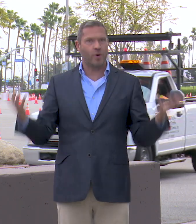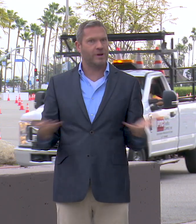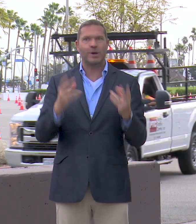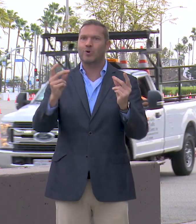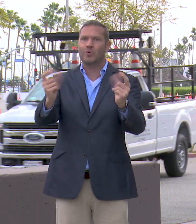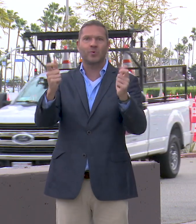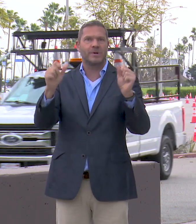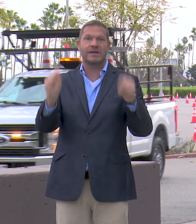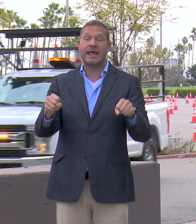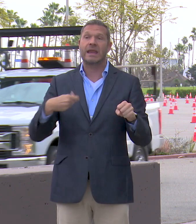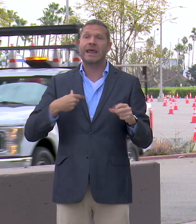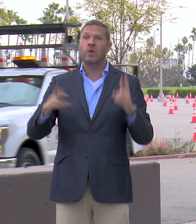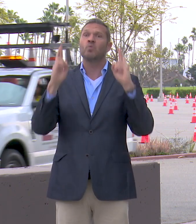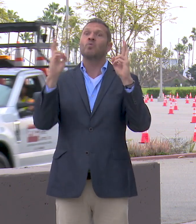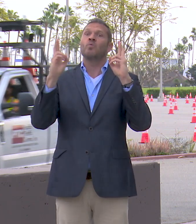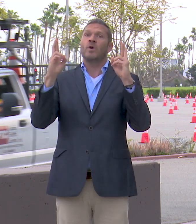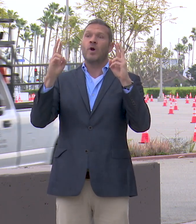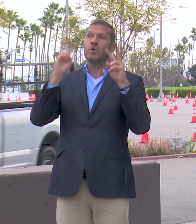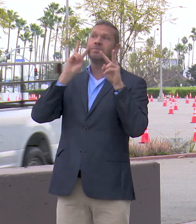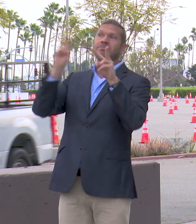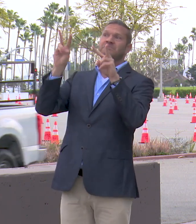actually happens.